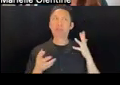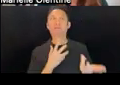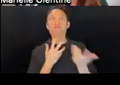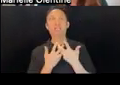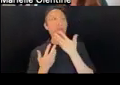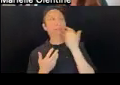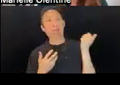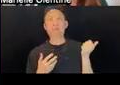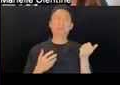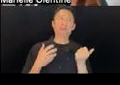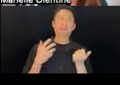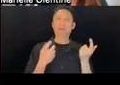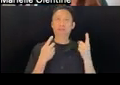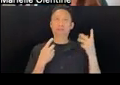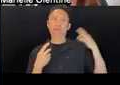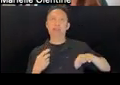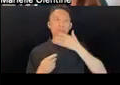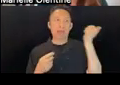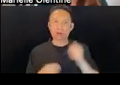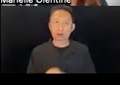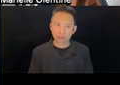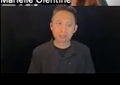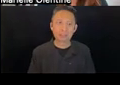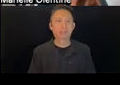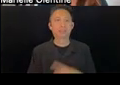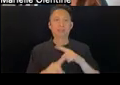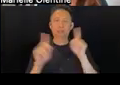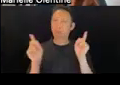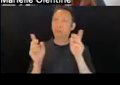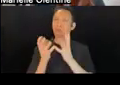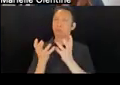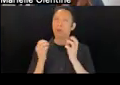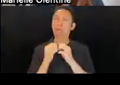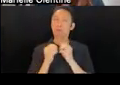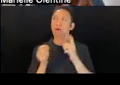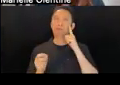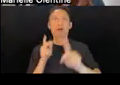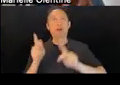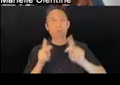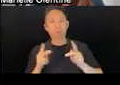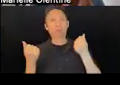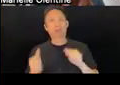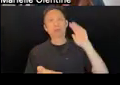festival events, educational events oftentimes that film festivals that will have that will give you,